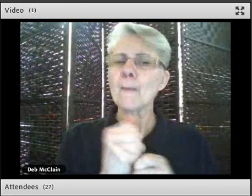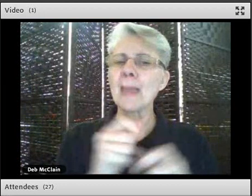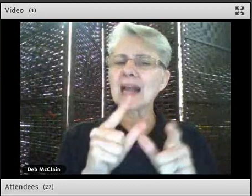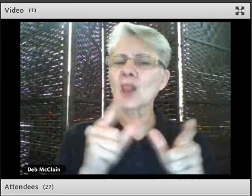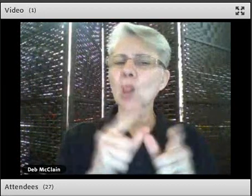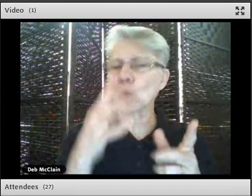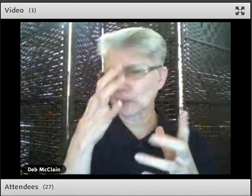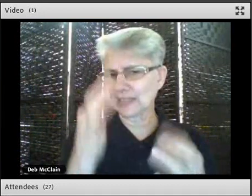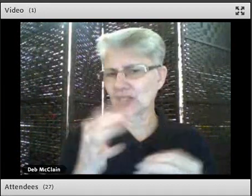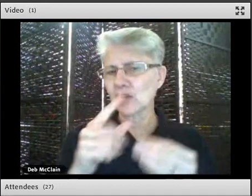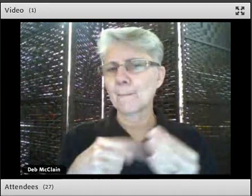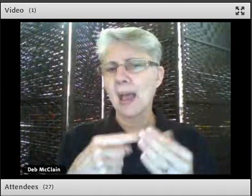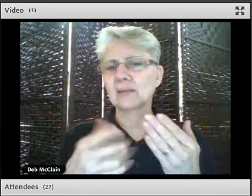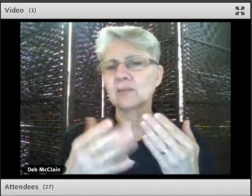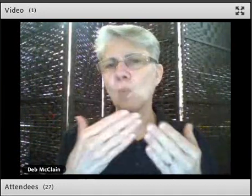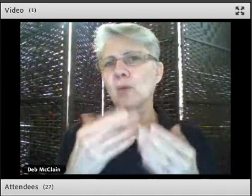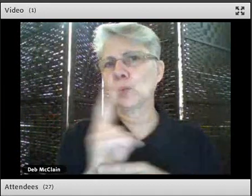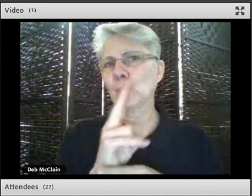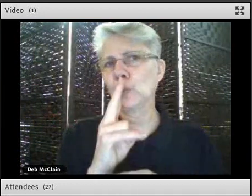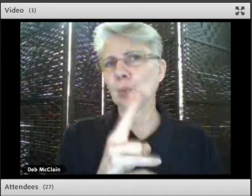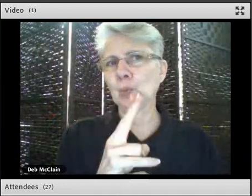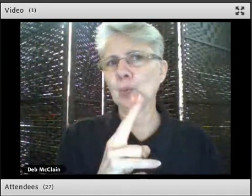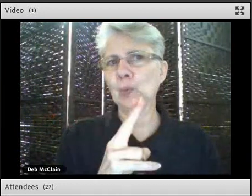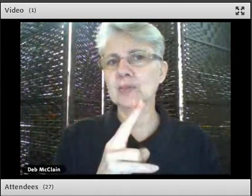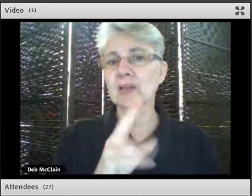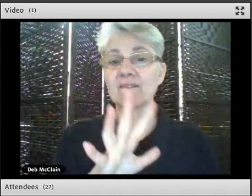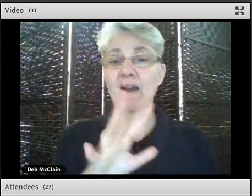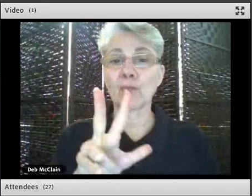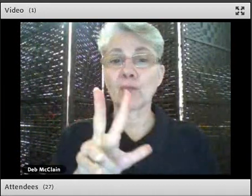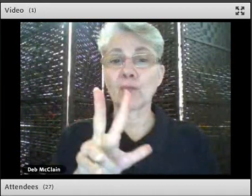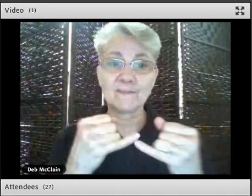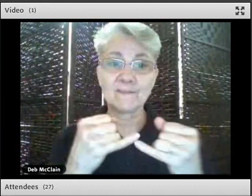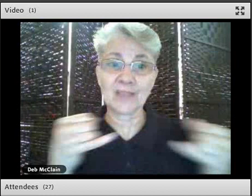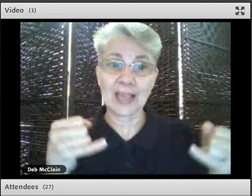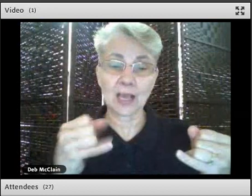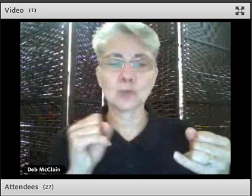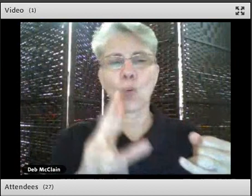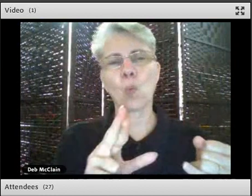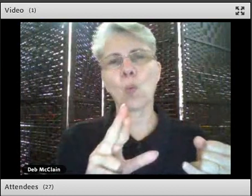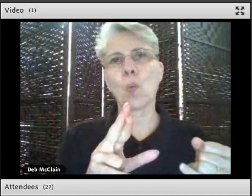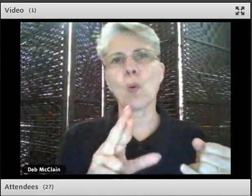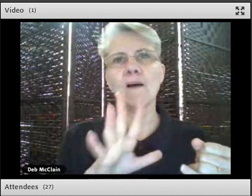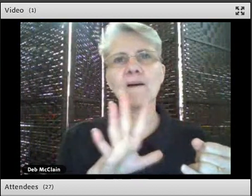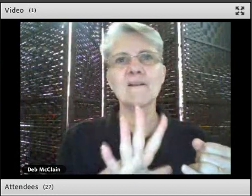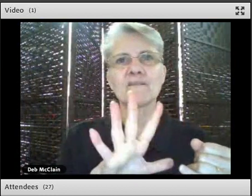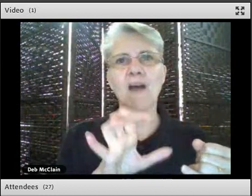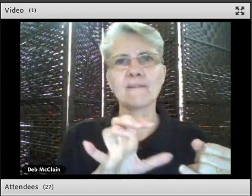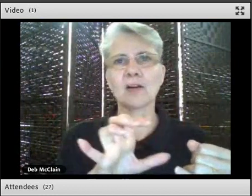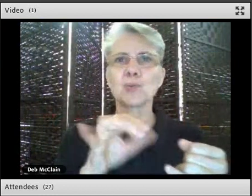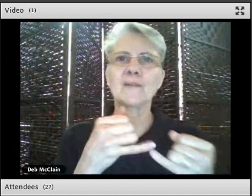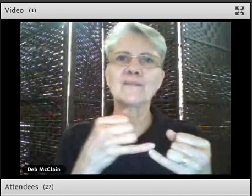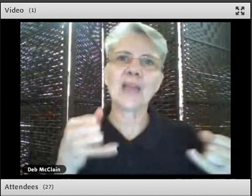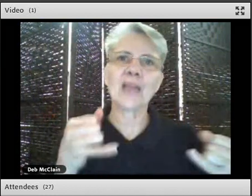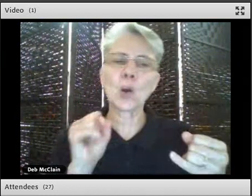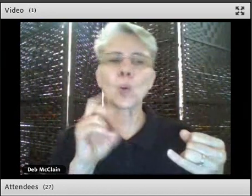or if you're going to put them in a 300 subfield B in your local catalog.